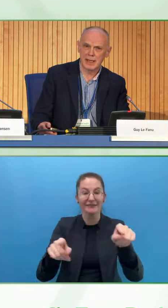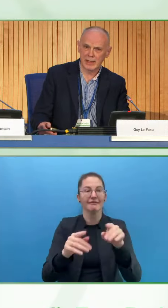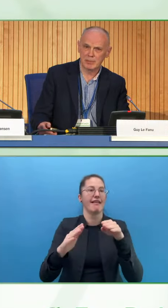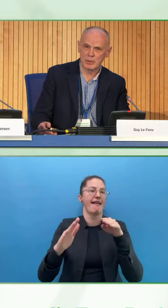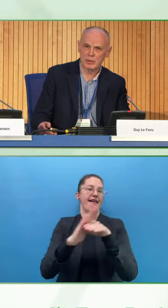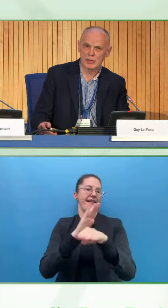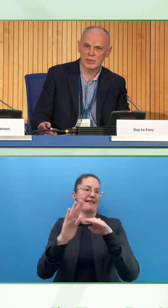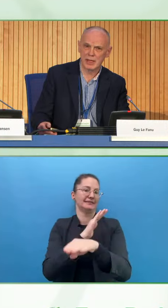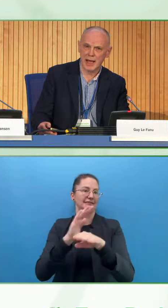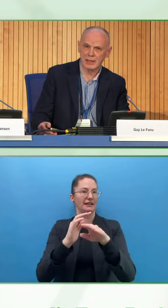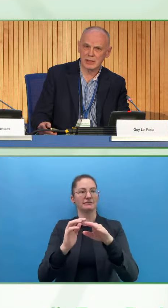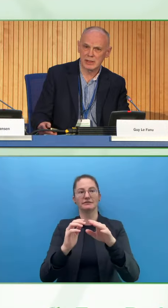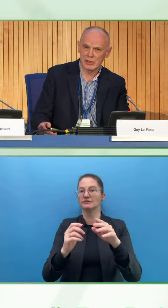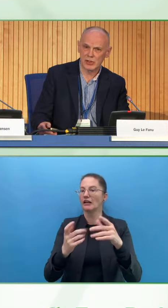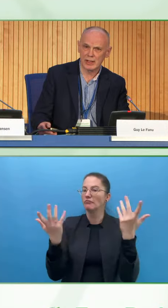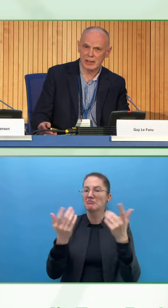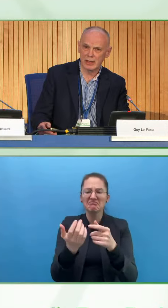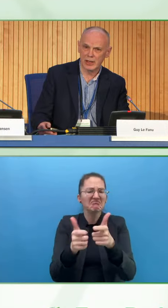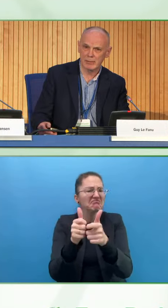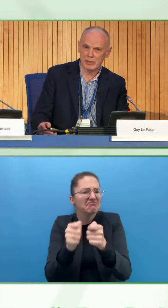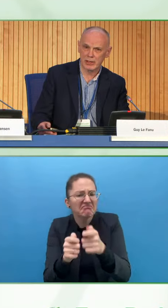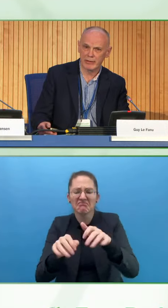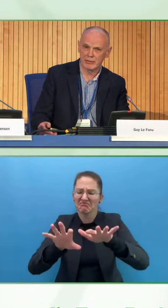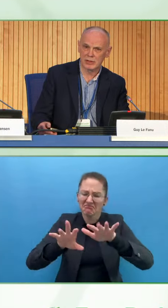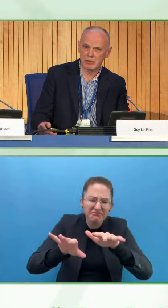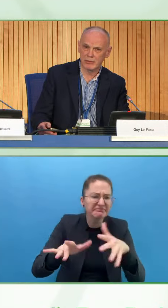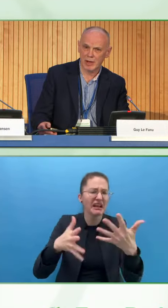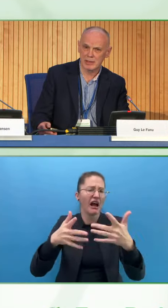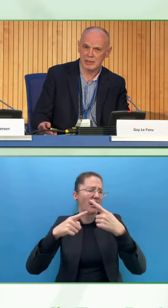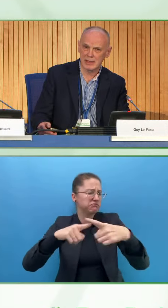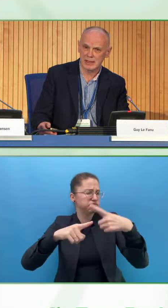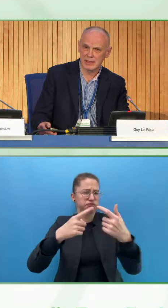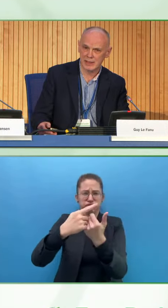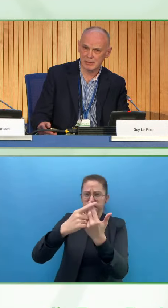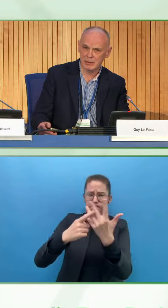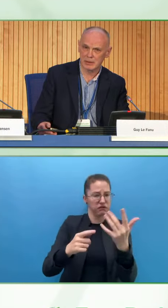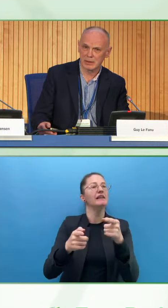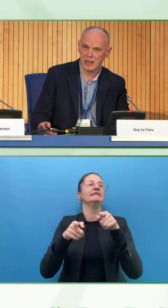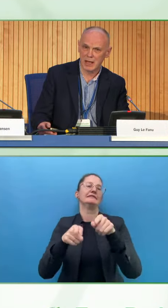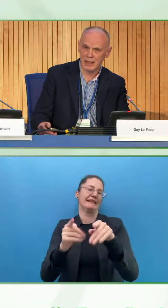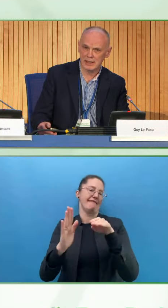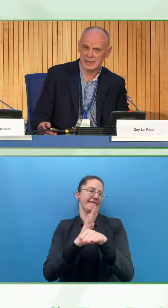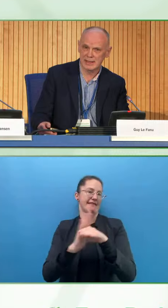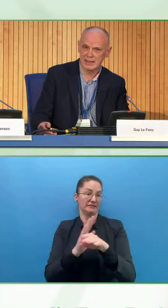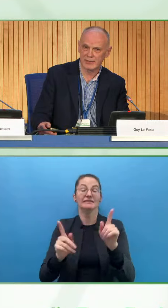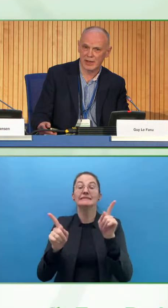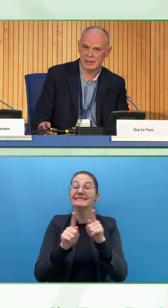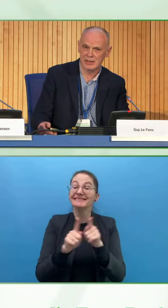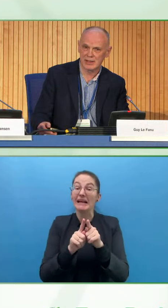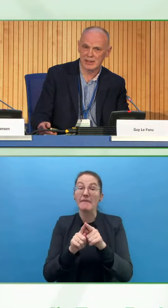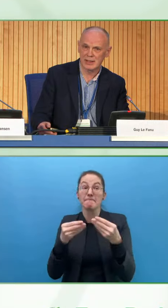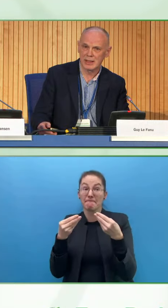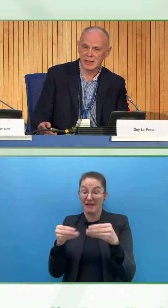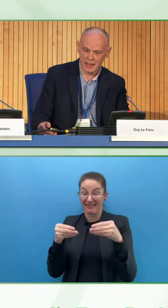Textbooks and teaching and learning materials provided accessible IT devices.